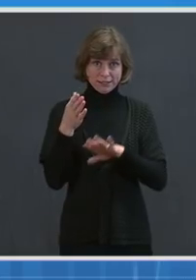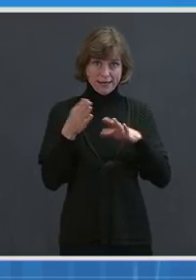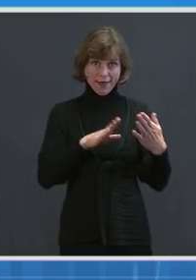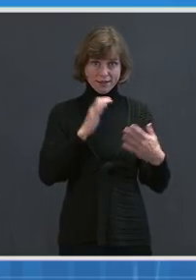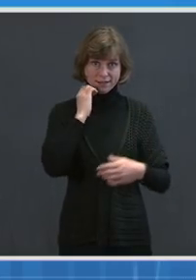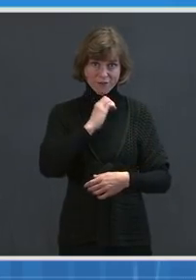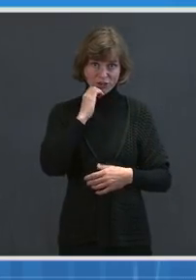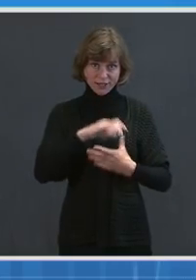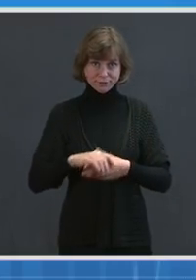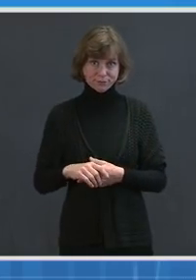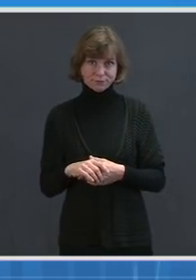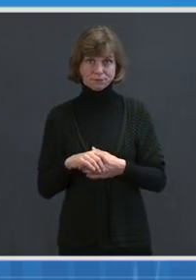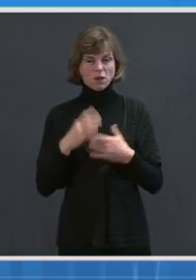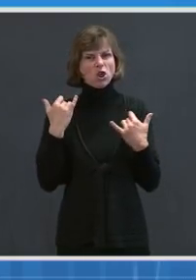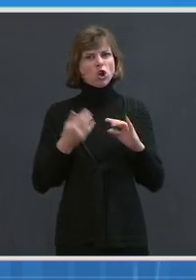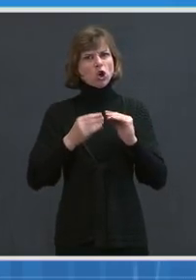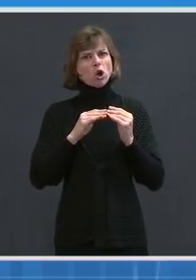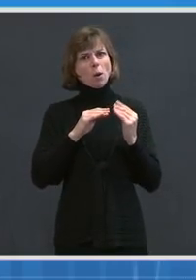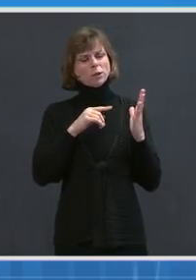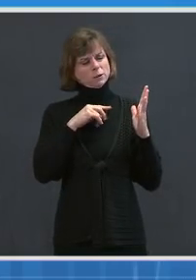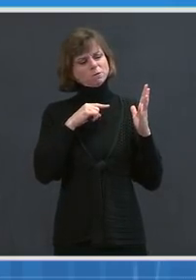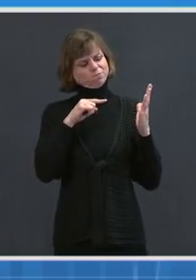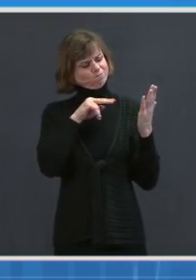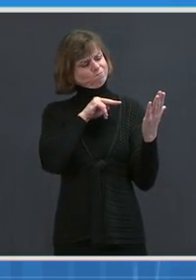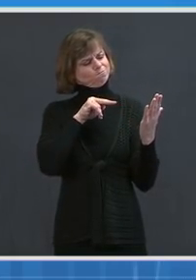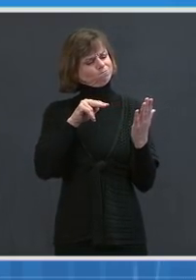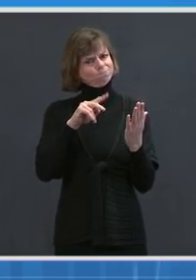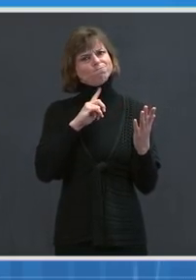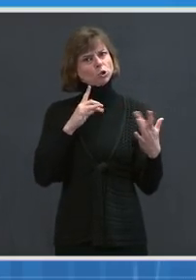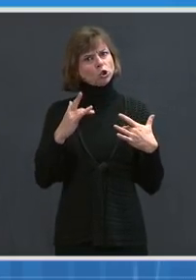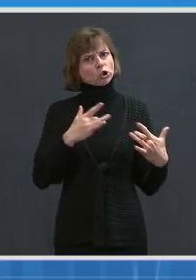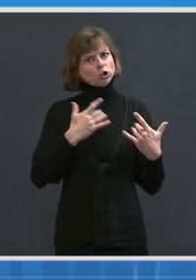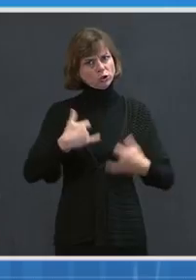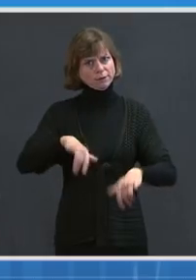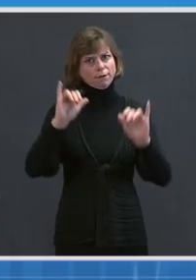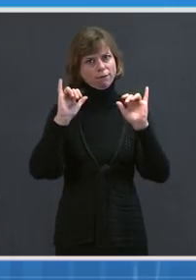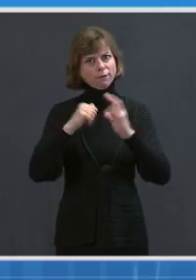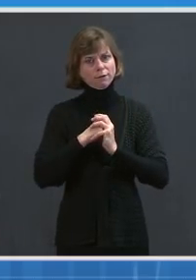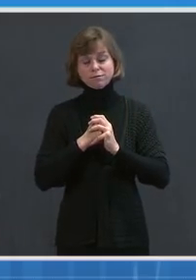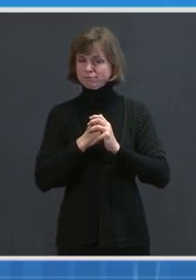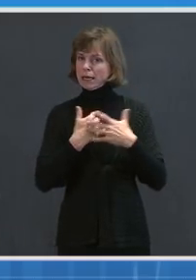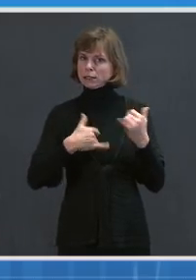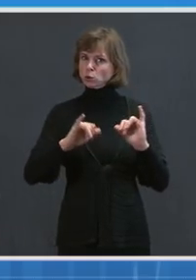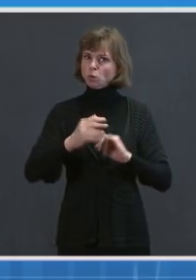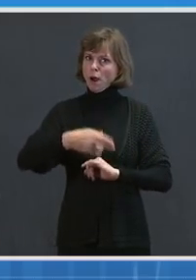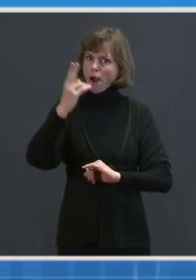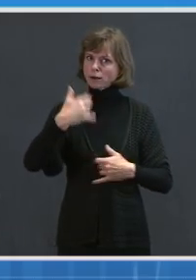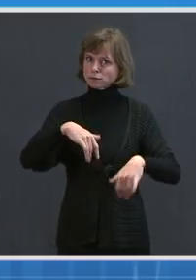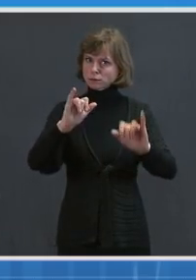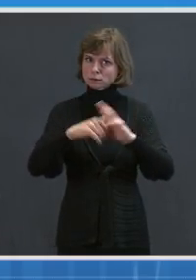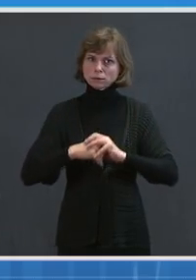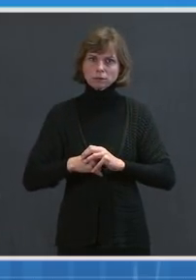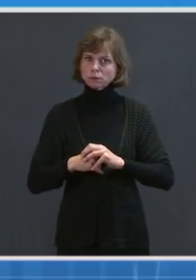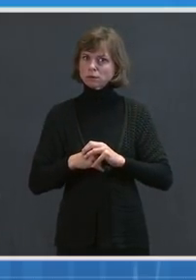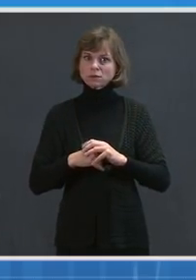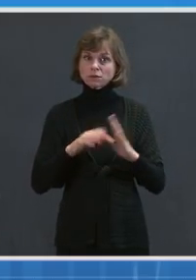The current numbers remain concerning. Cases and deaths are still too high and have now plateaued for more than a week